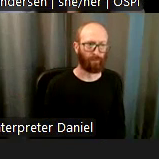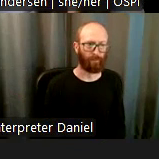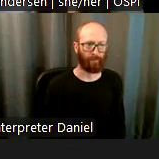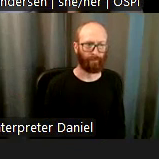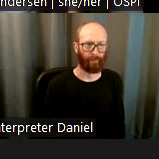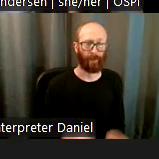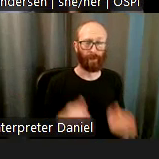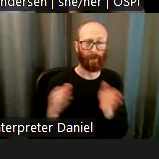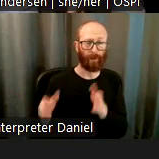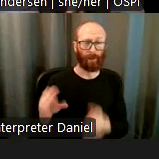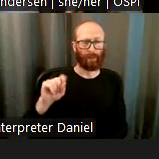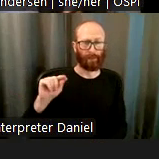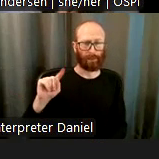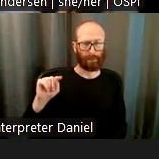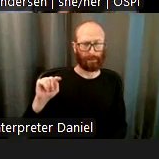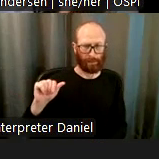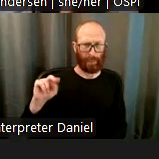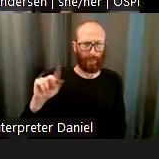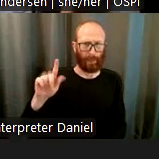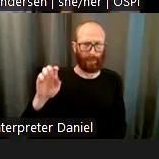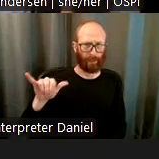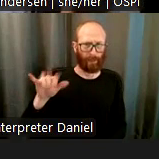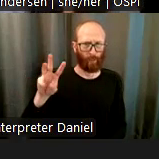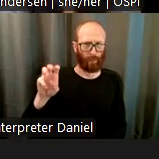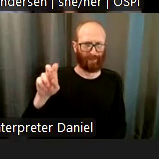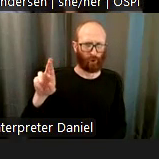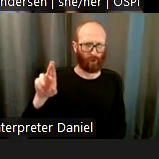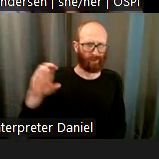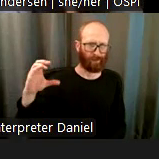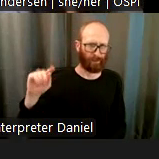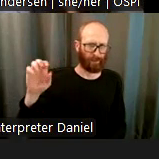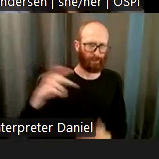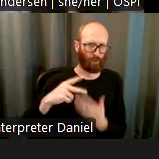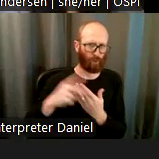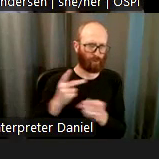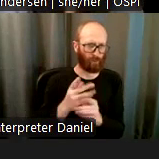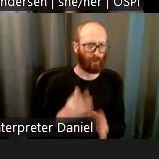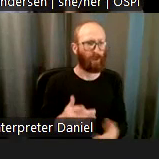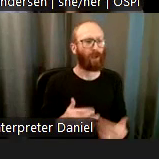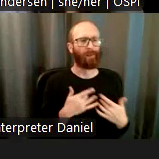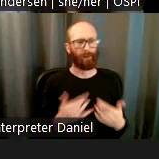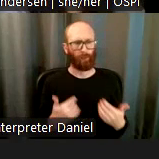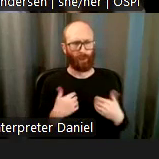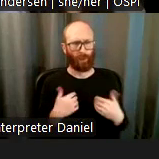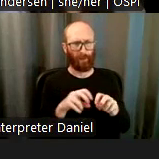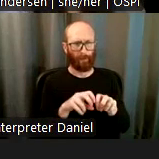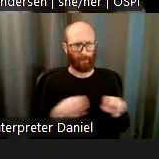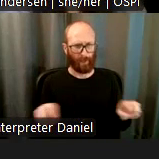and Stanley Weaver, who's our CTE program supervisor. And usually we have a panel. We're kind of putting our panel first today,